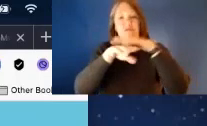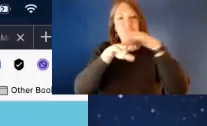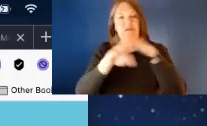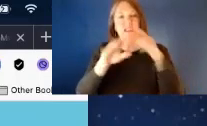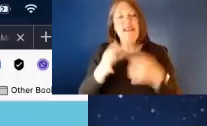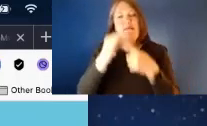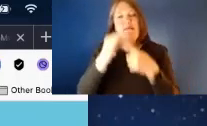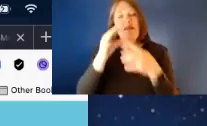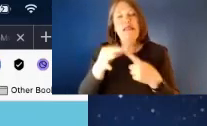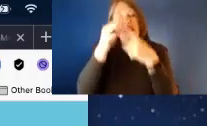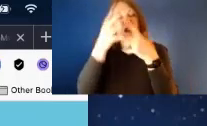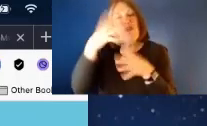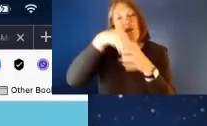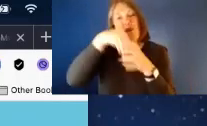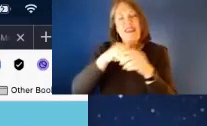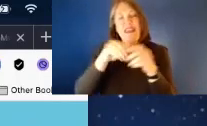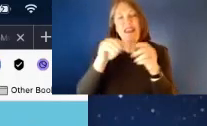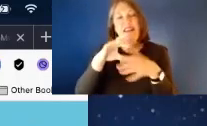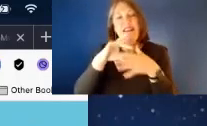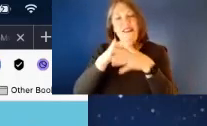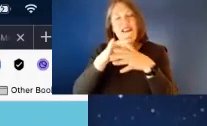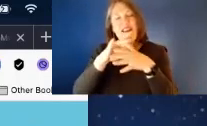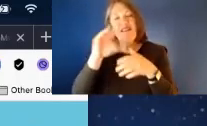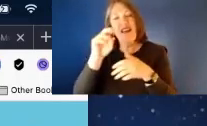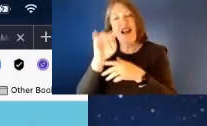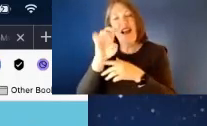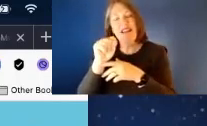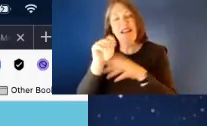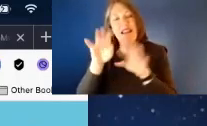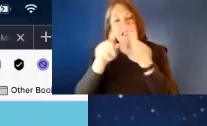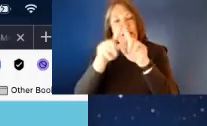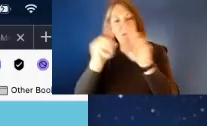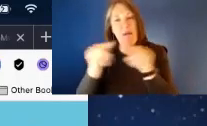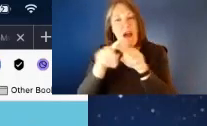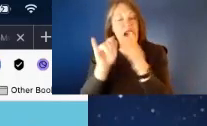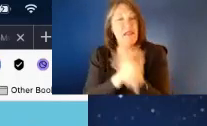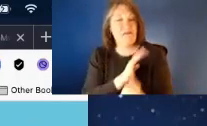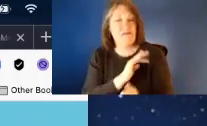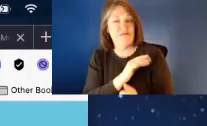himself, this is a great tool to help those with any kind of